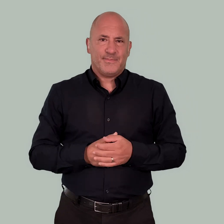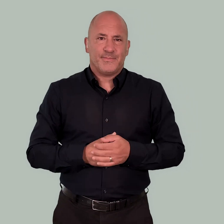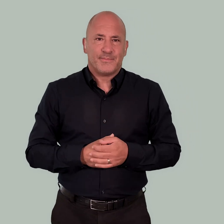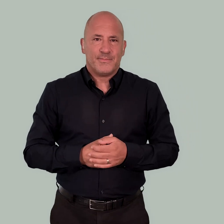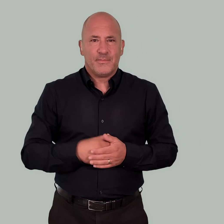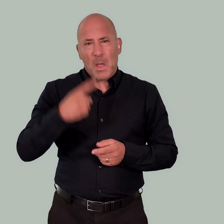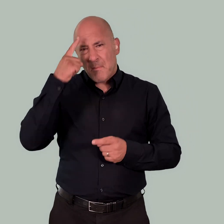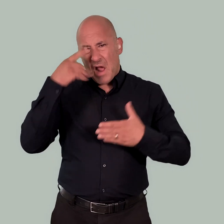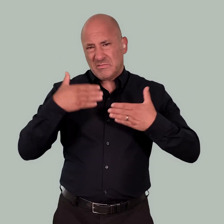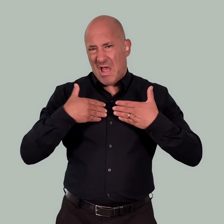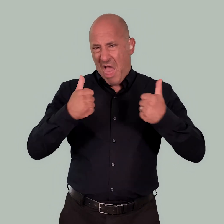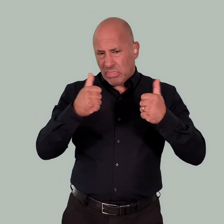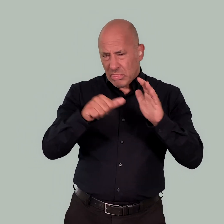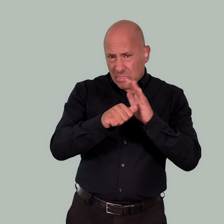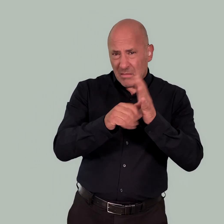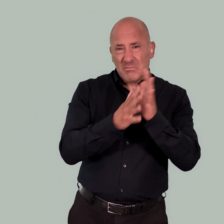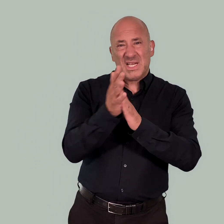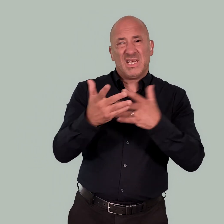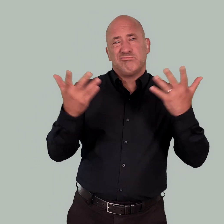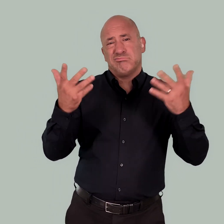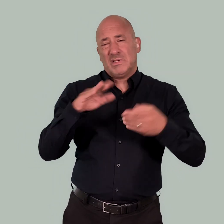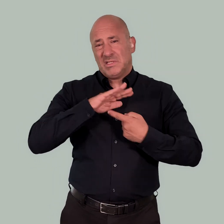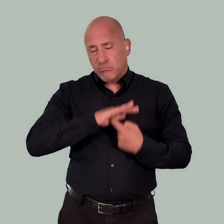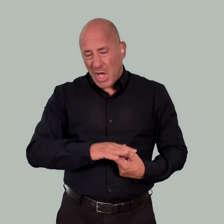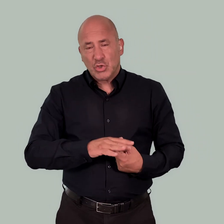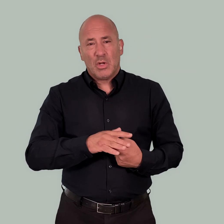(Footnote 15 - Mental health conditions cover those